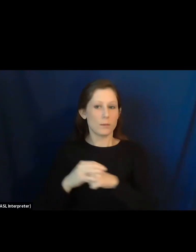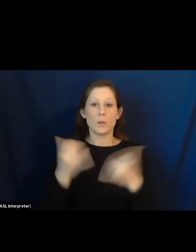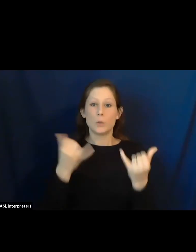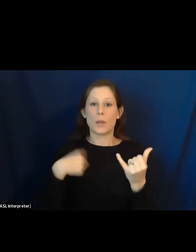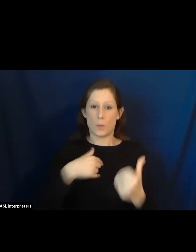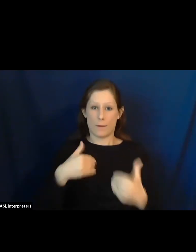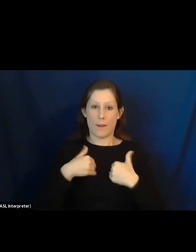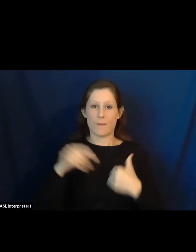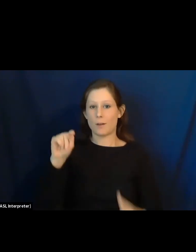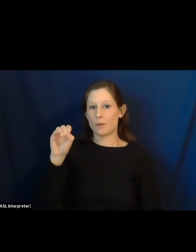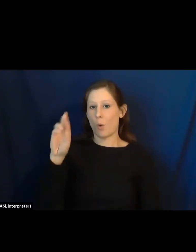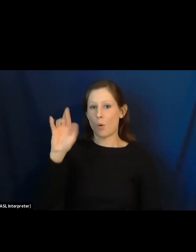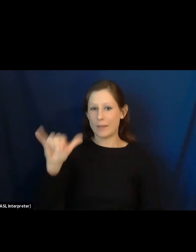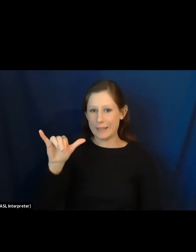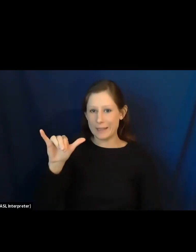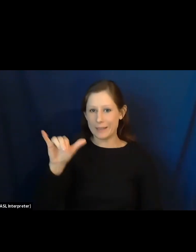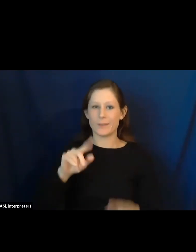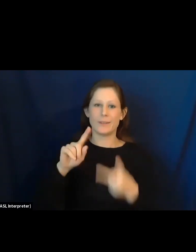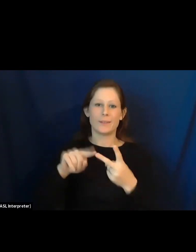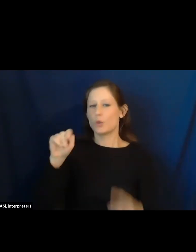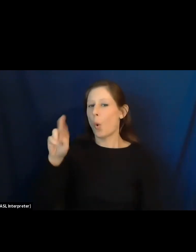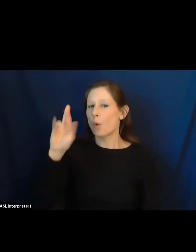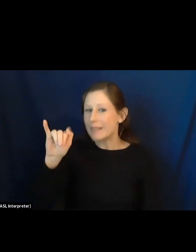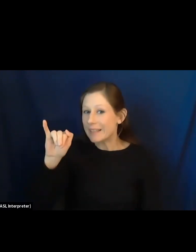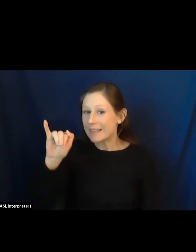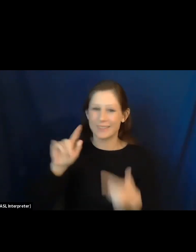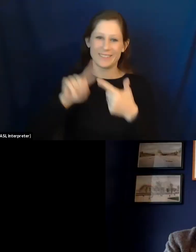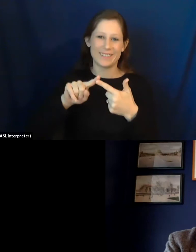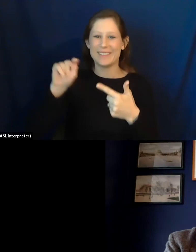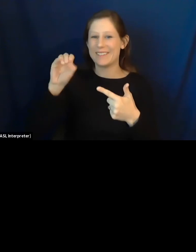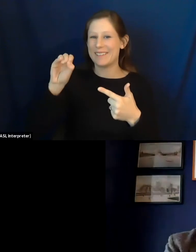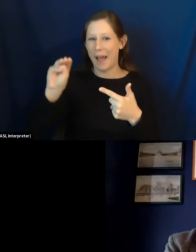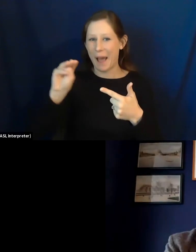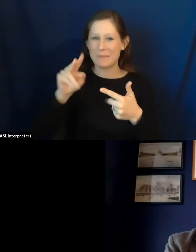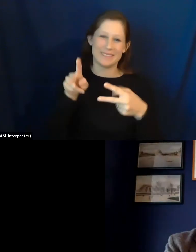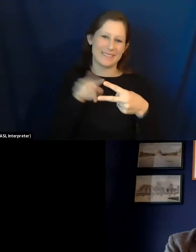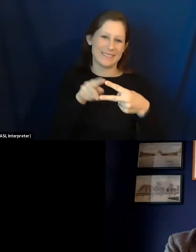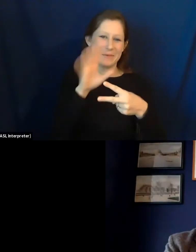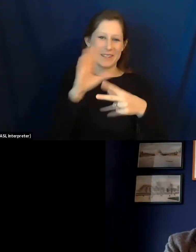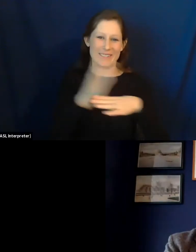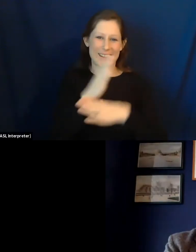Tori and Tom and they're both gonna share a little bit about Shakespeare Festival. Take